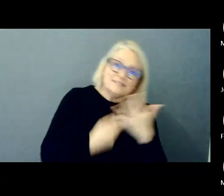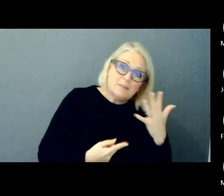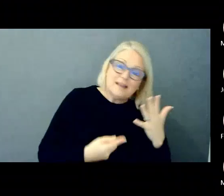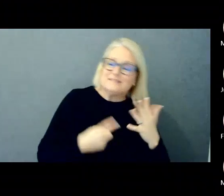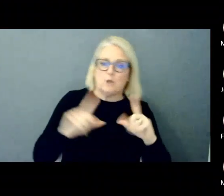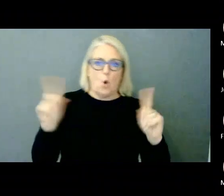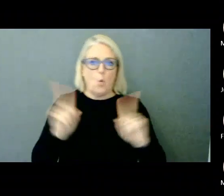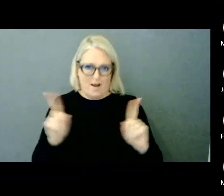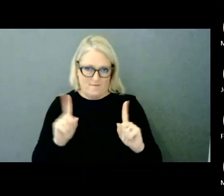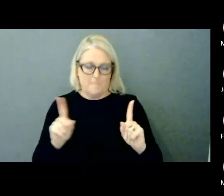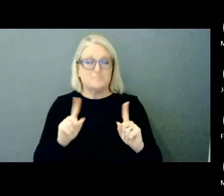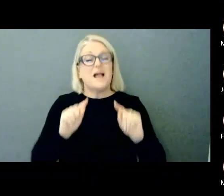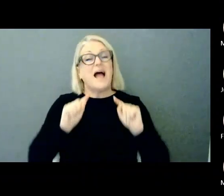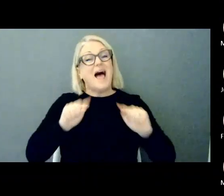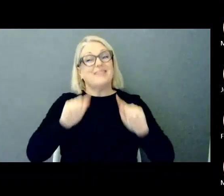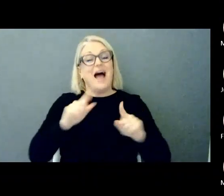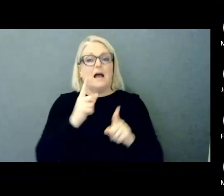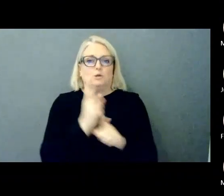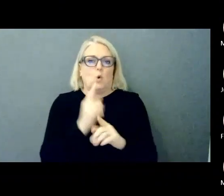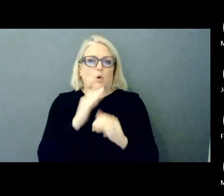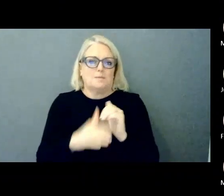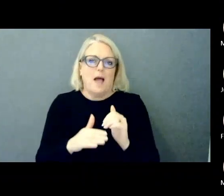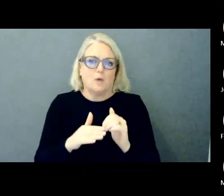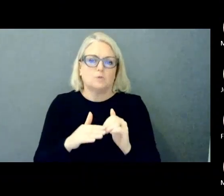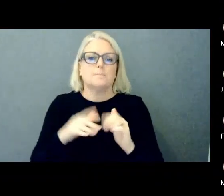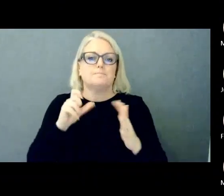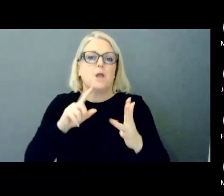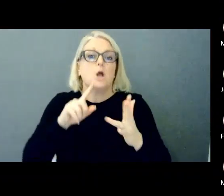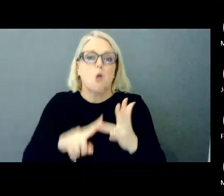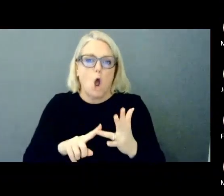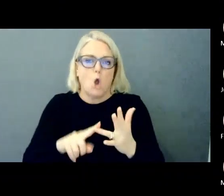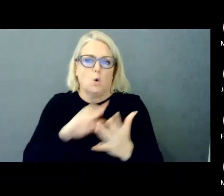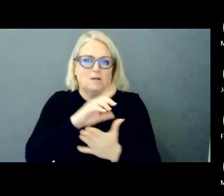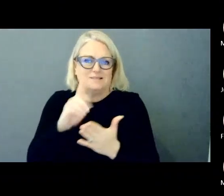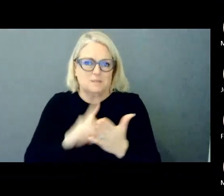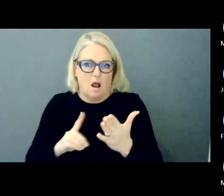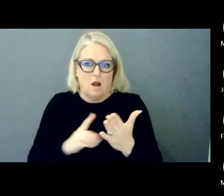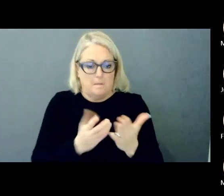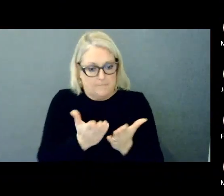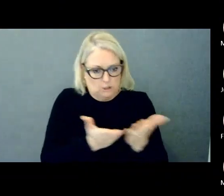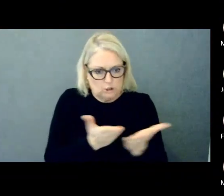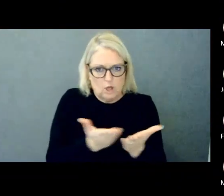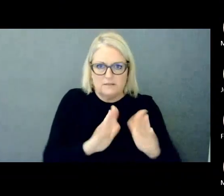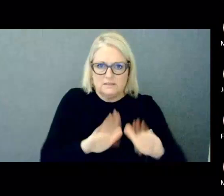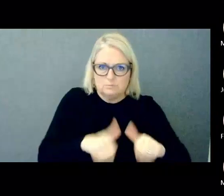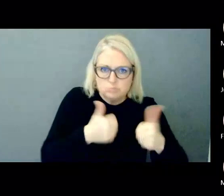in thinking about how we develop these services or policies. And secondly, the importance of iterating,